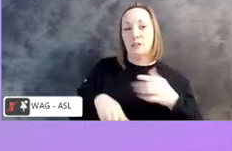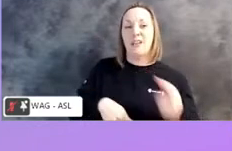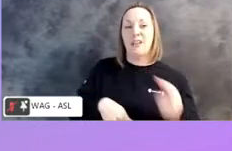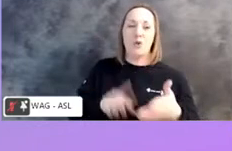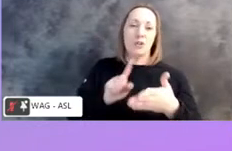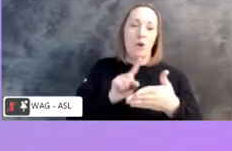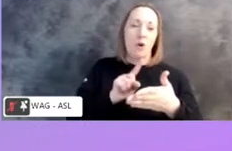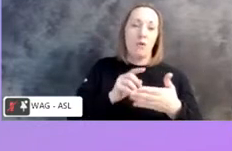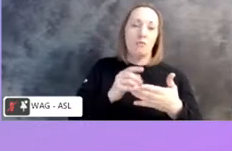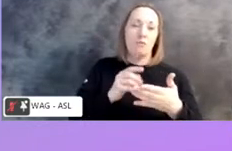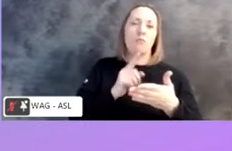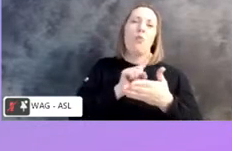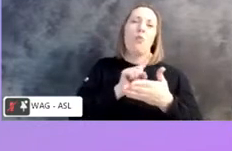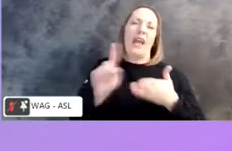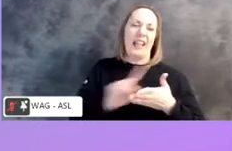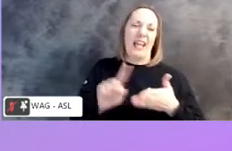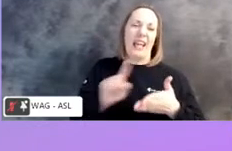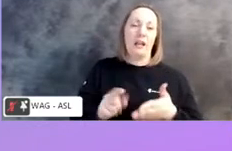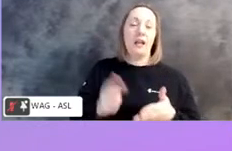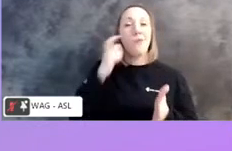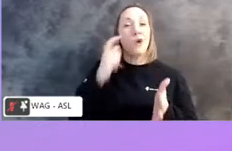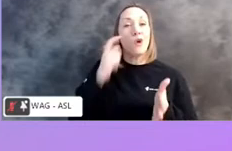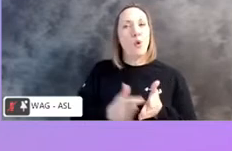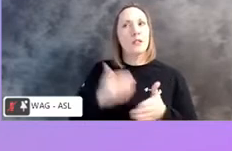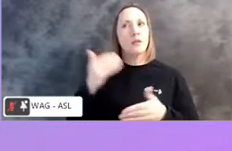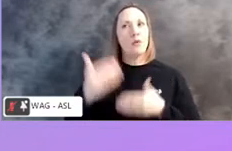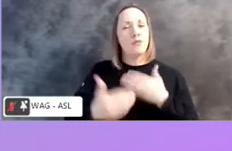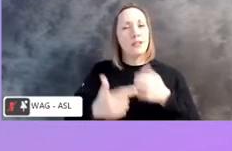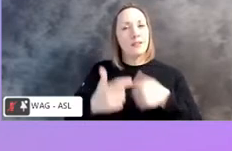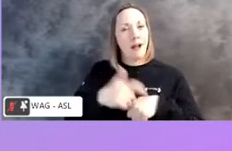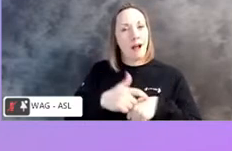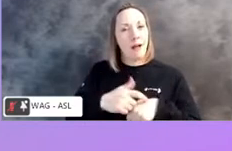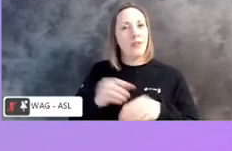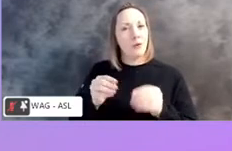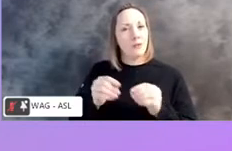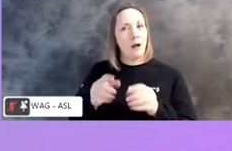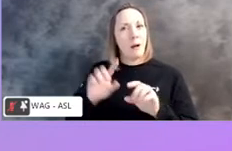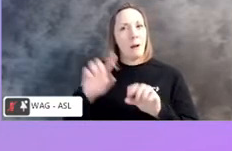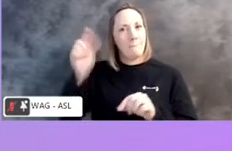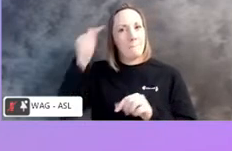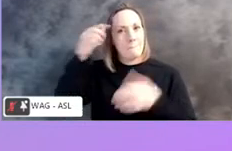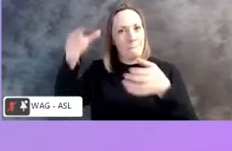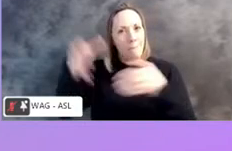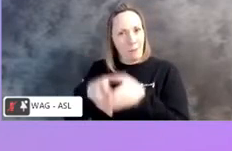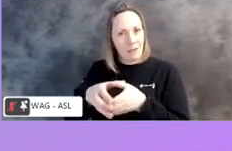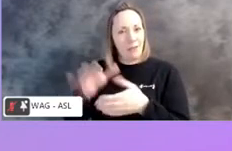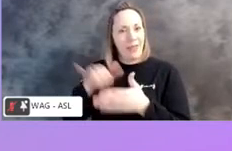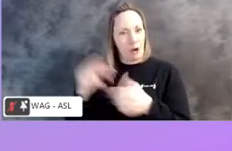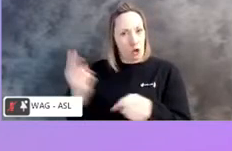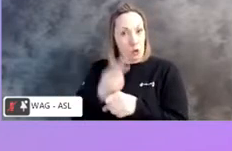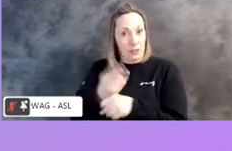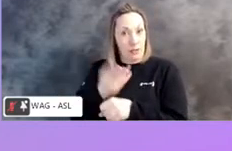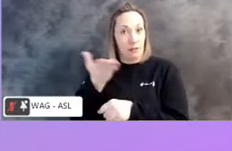etcetera. For the simplified reviews we do the same. These are updated weekly however.